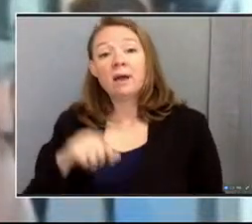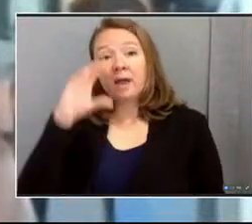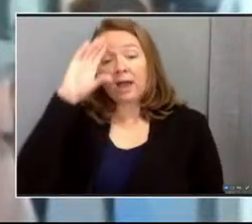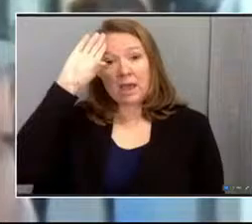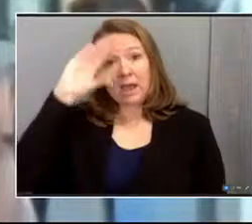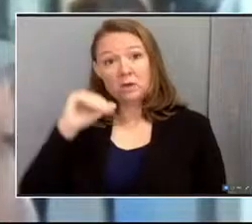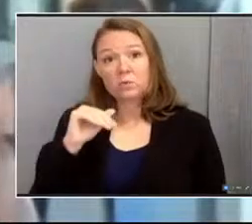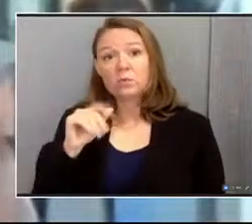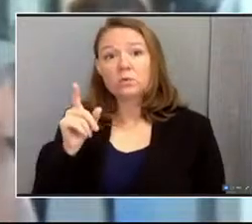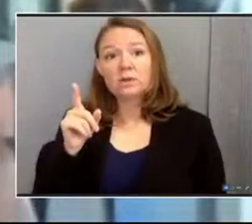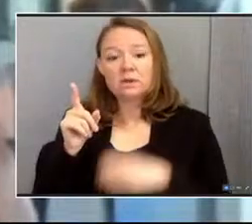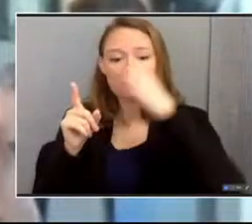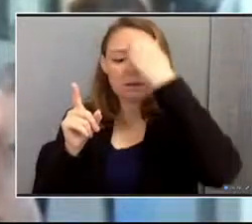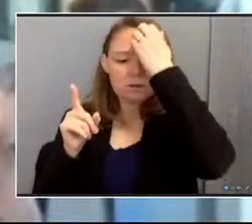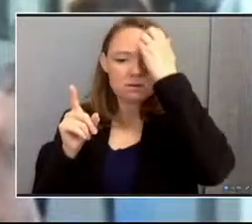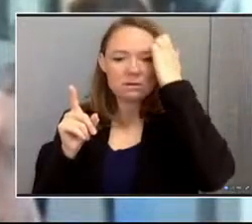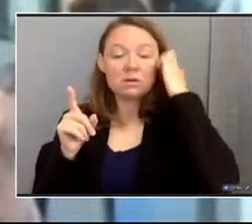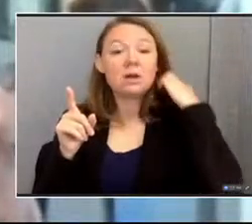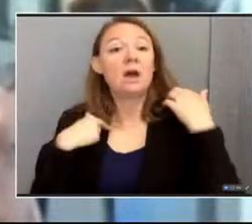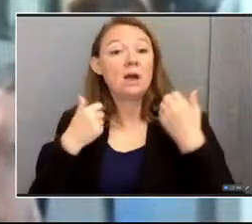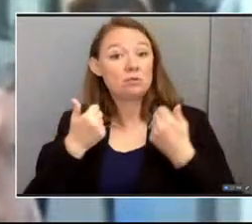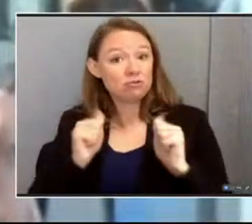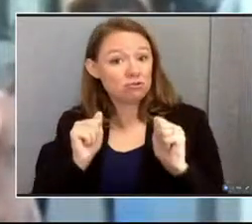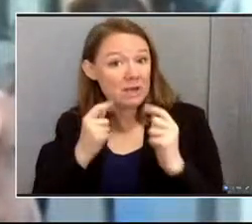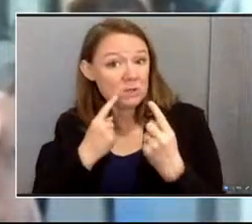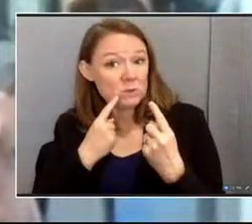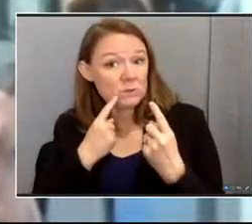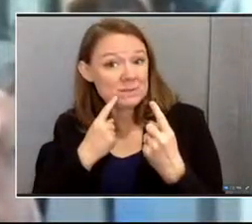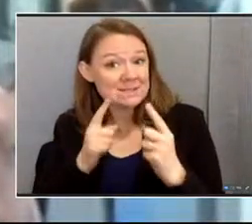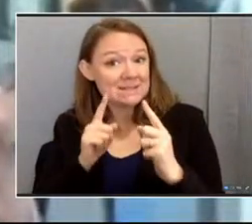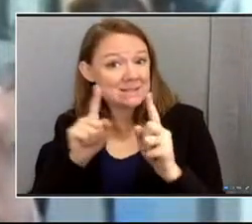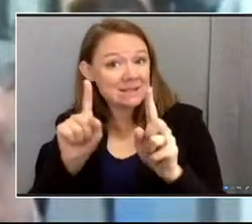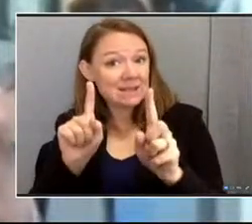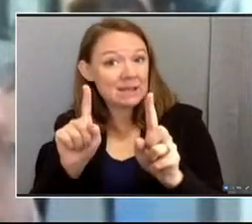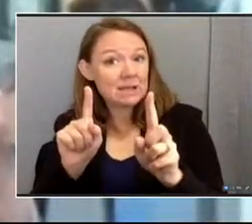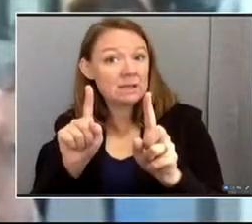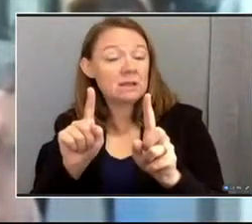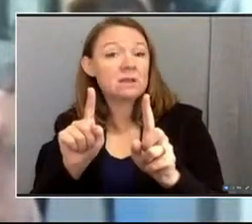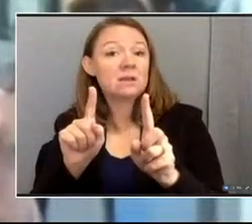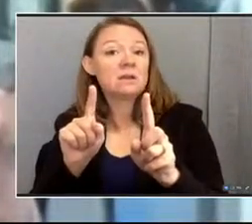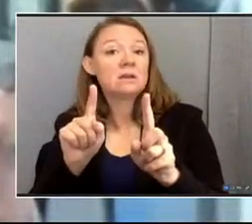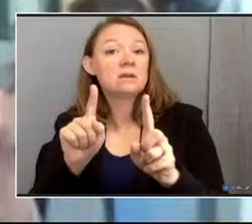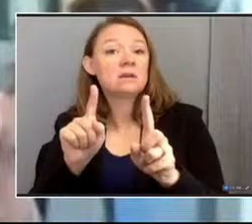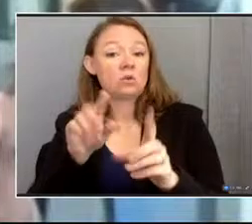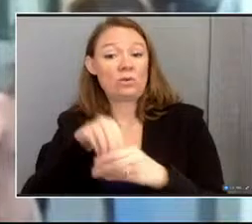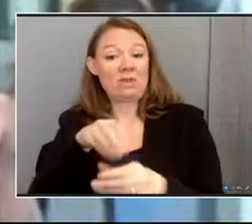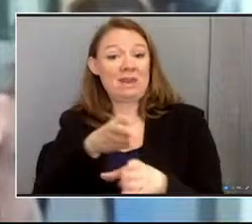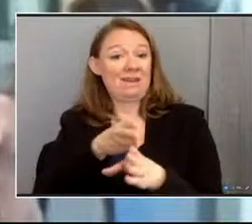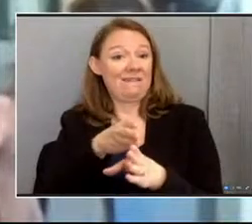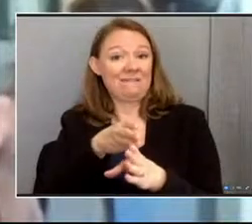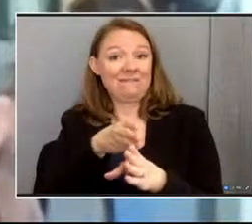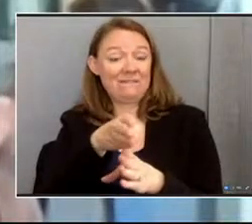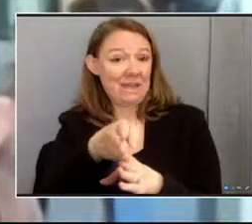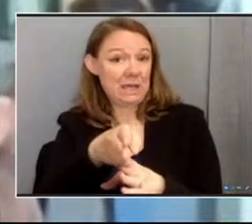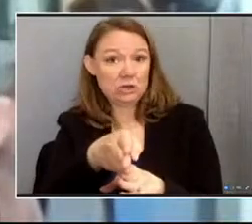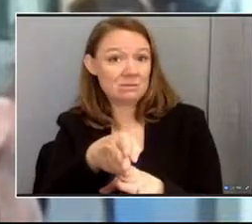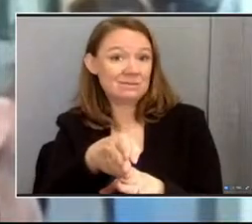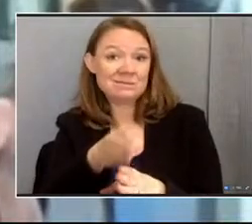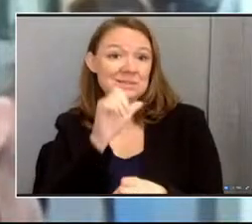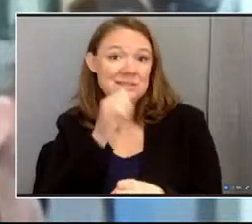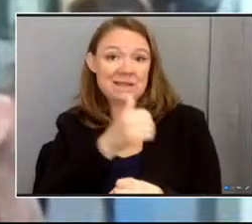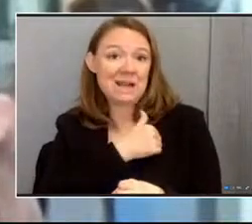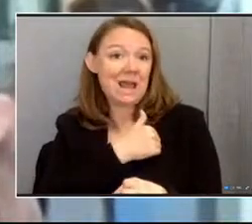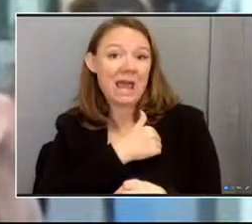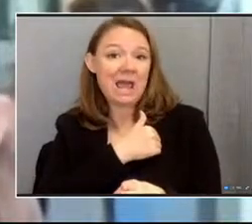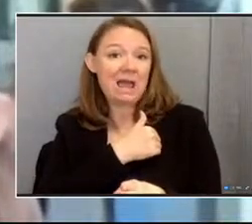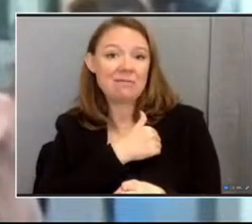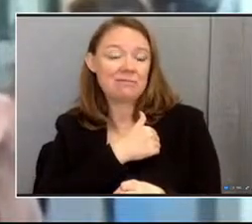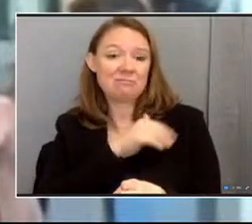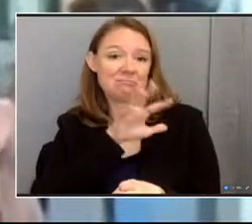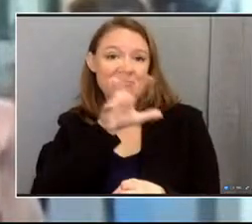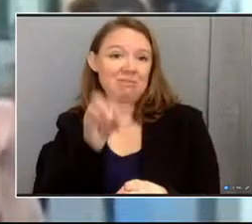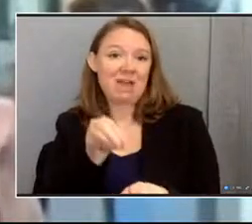trying to succeed in an industry that didn't have those who looked like me in it being a colored